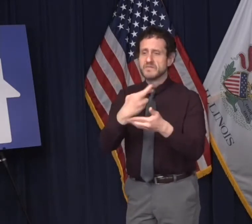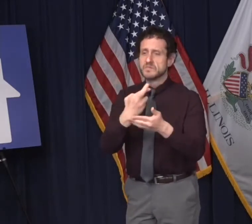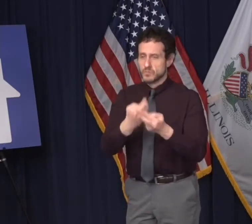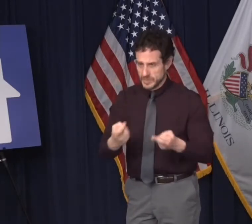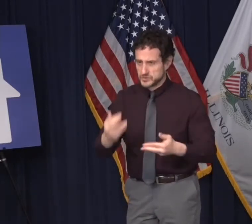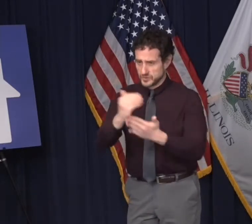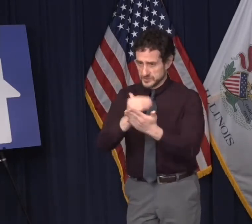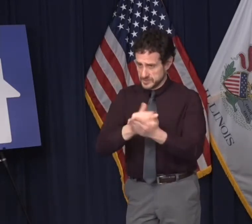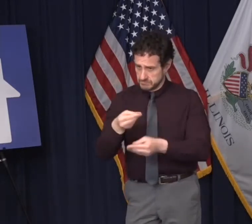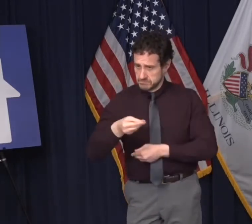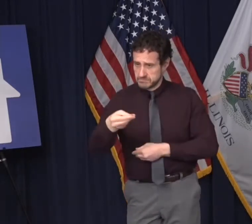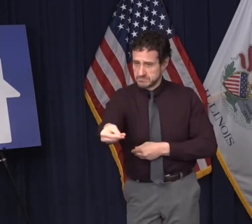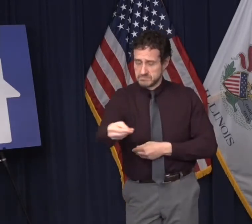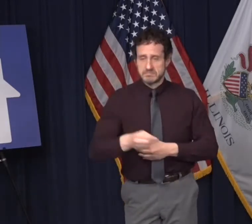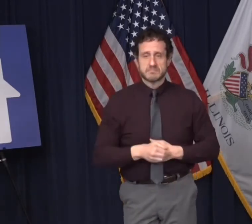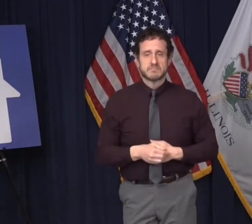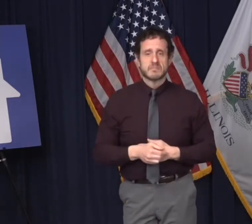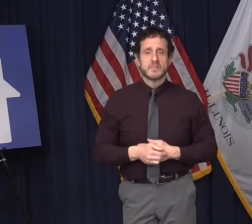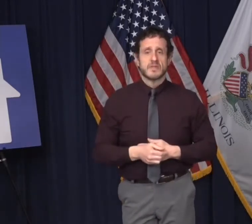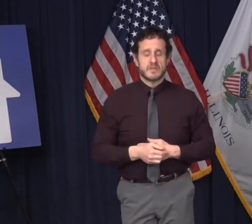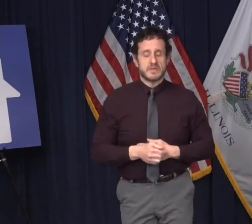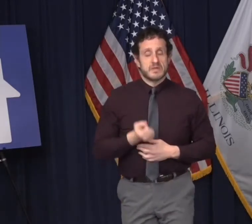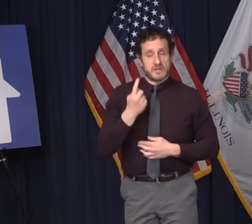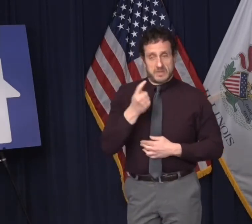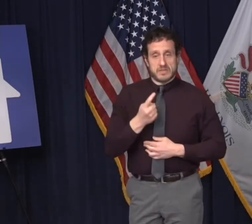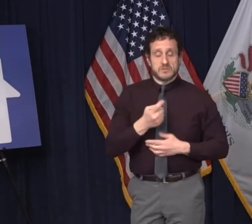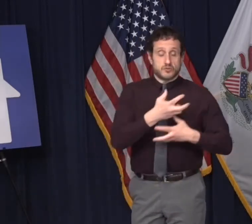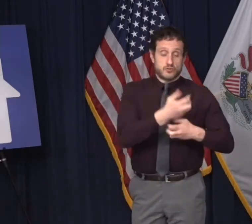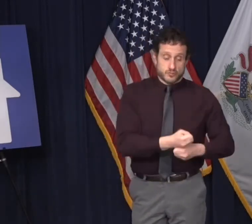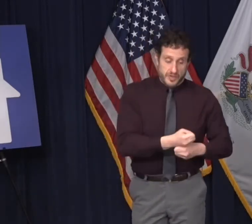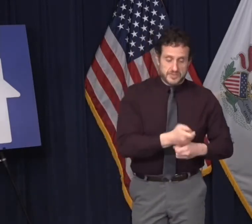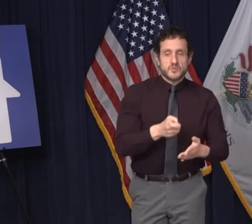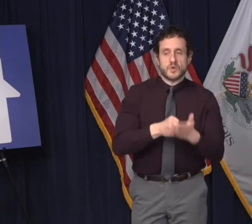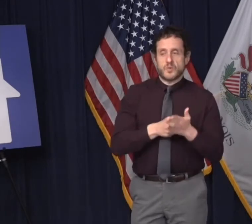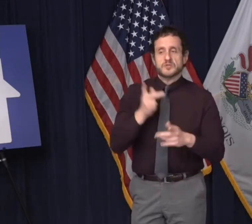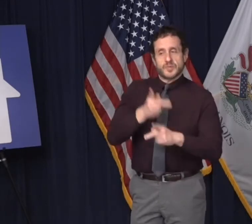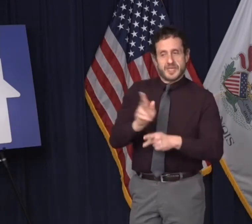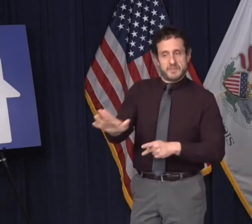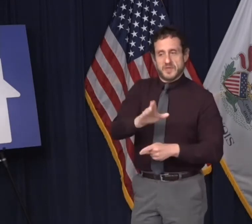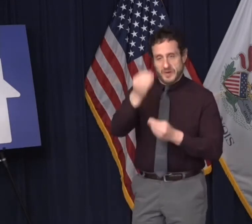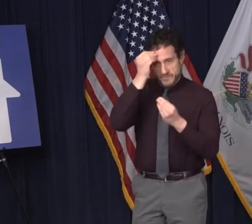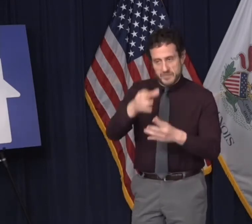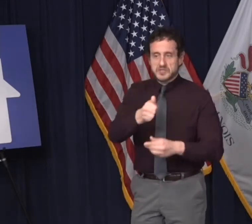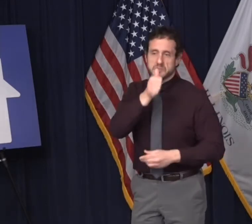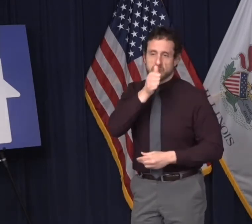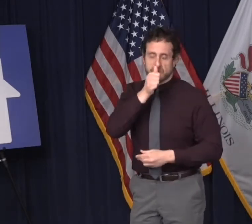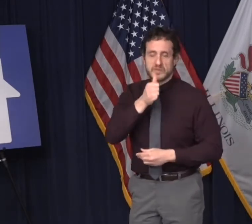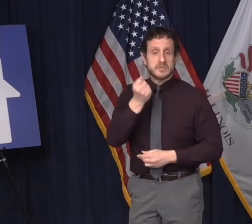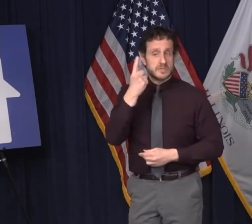FOOD DELIVERY, OR MEDICATION. PRIVACY IS AN IMPORTANT ASPECT OF MAINTAINING TRUST IN CONTACT